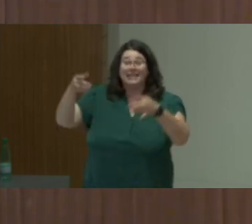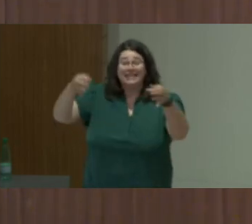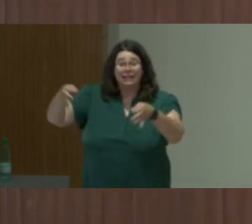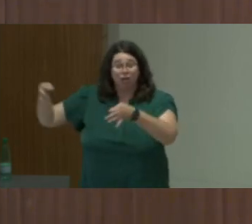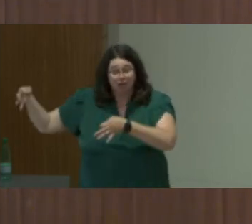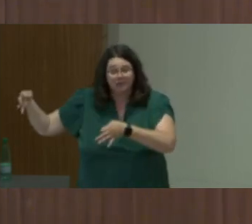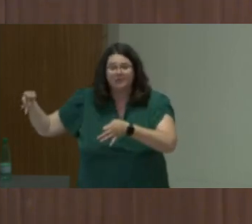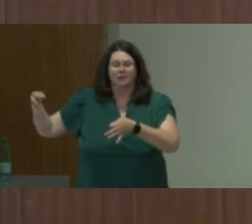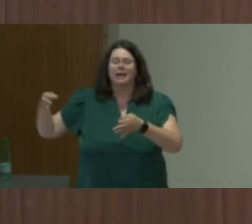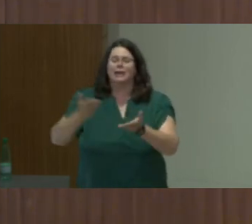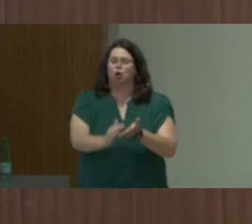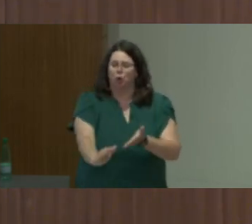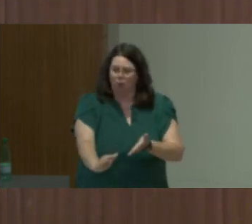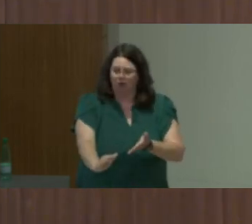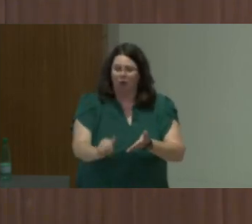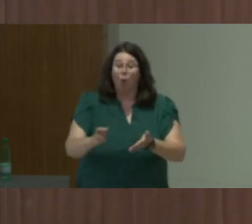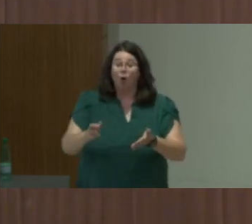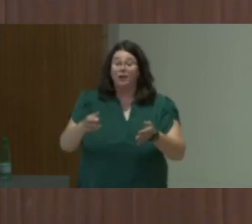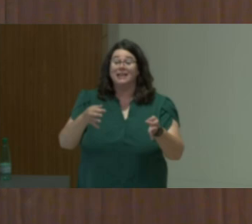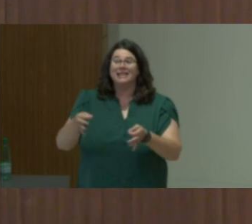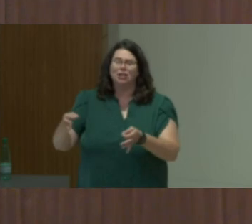or more realistically, not to include.